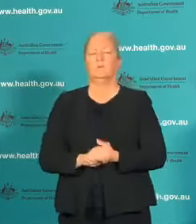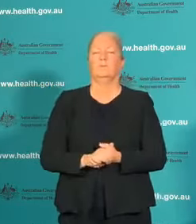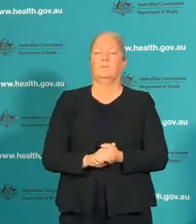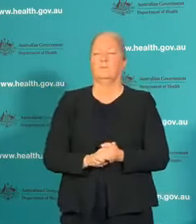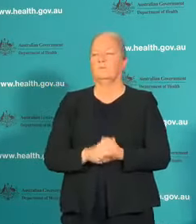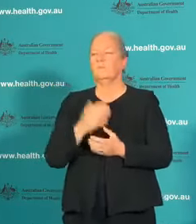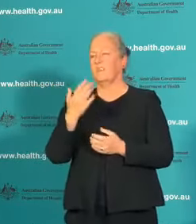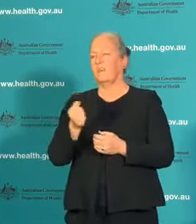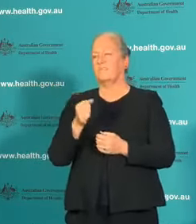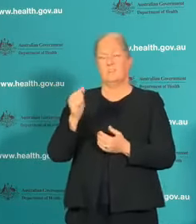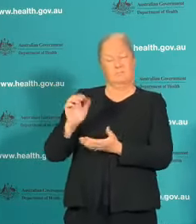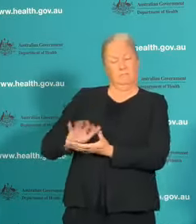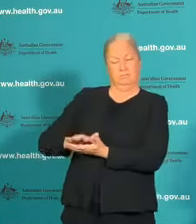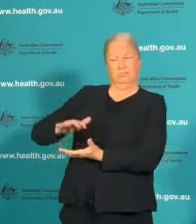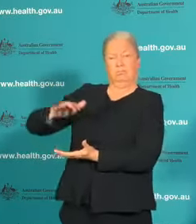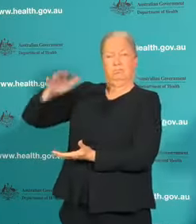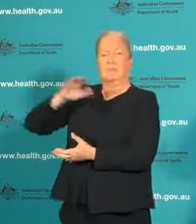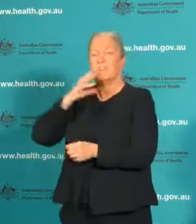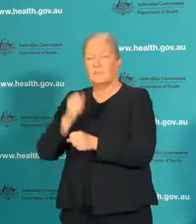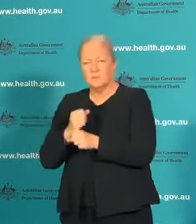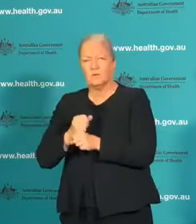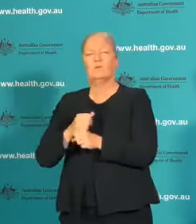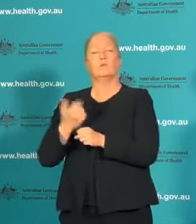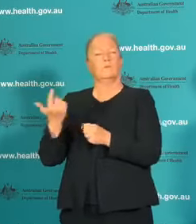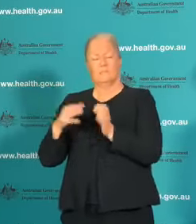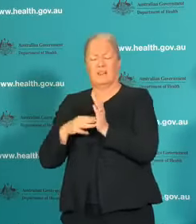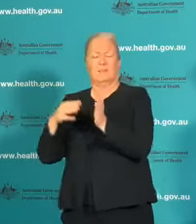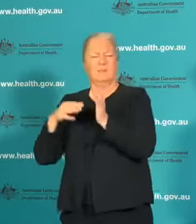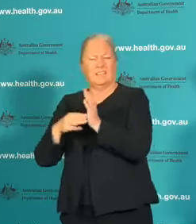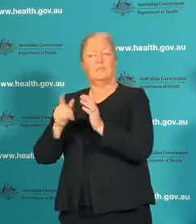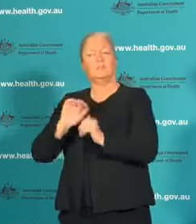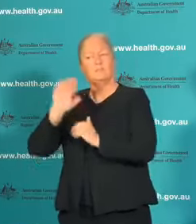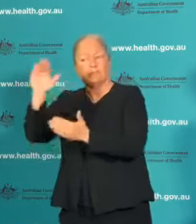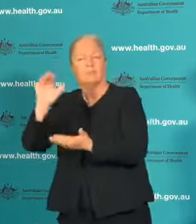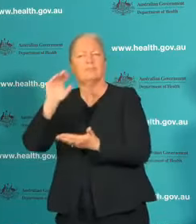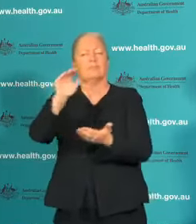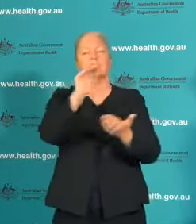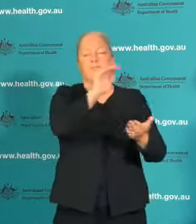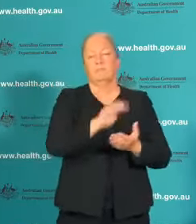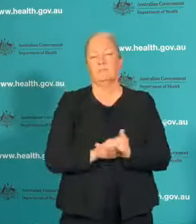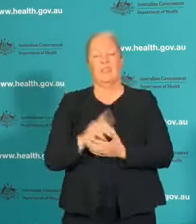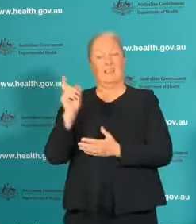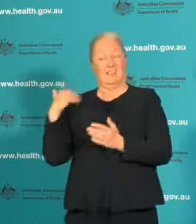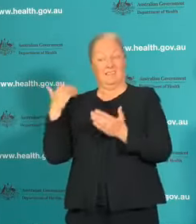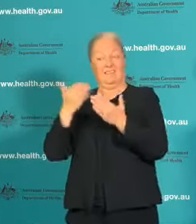and over 70 million respirator masks. To date over 14 million respirator masks